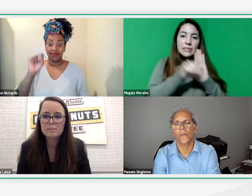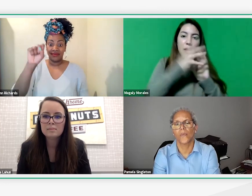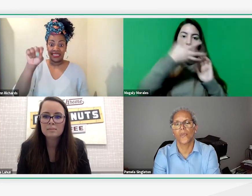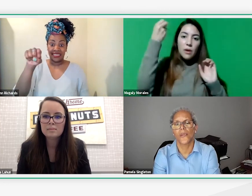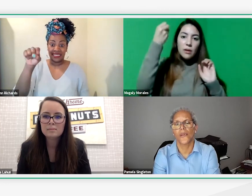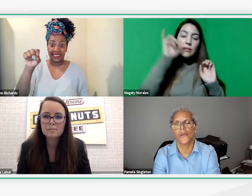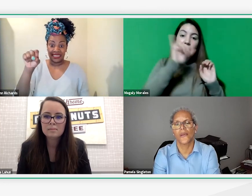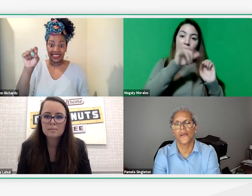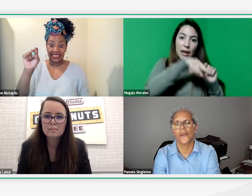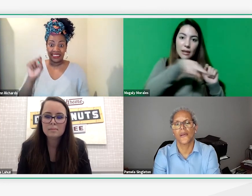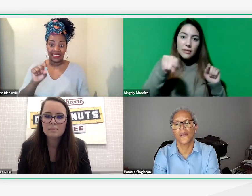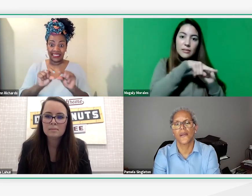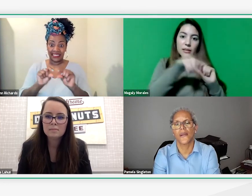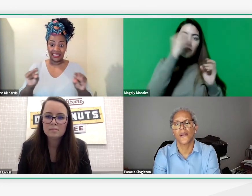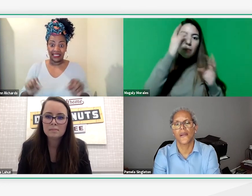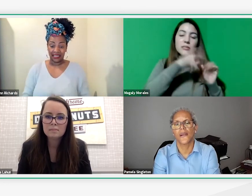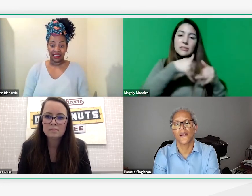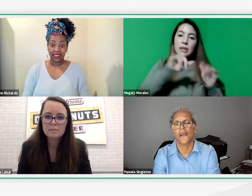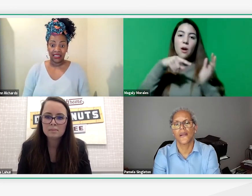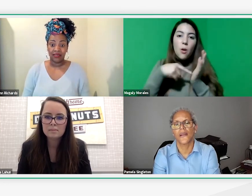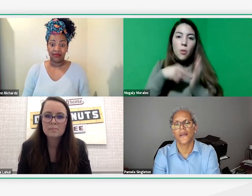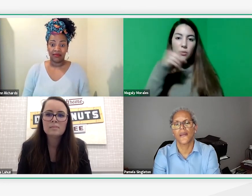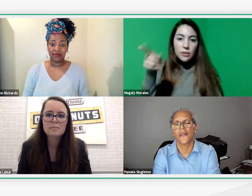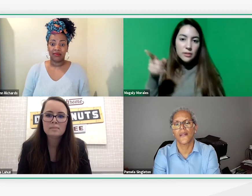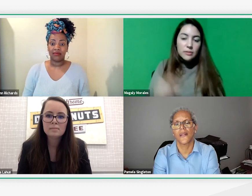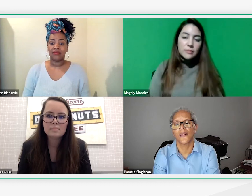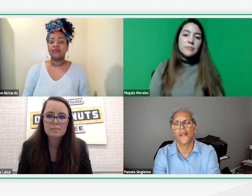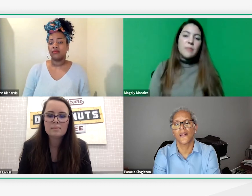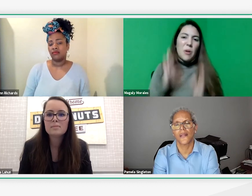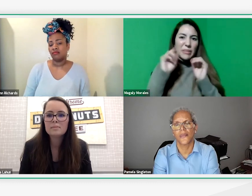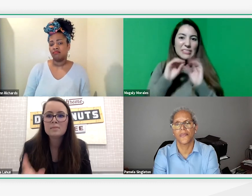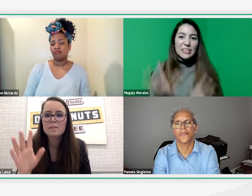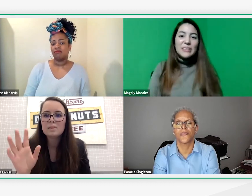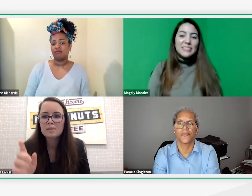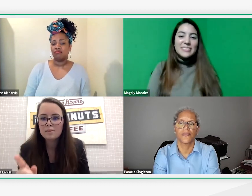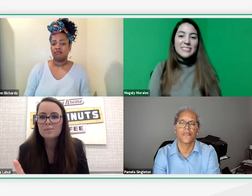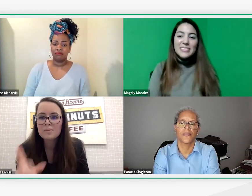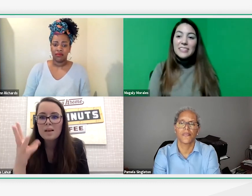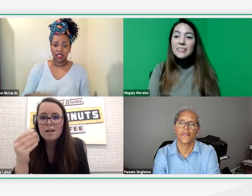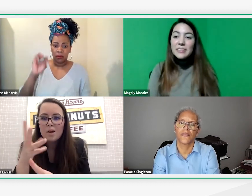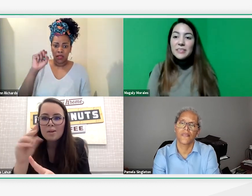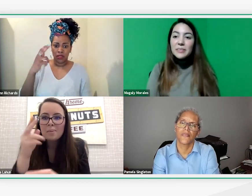you will have 2 state taxes. So you could pay in your previous